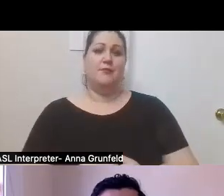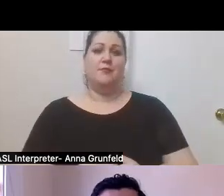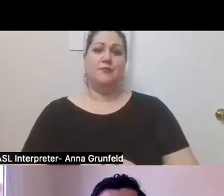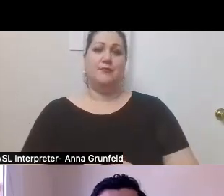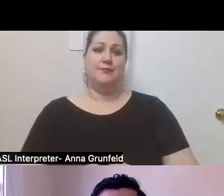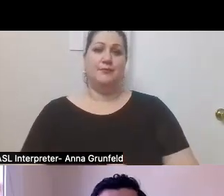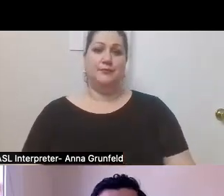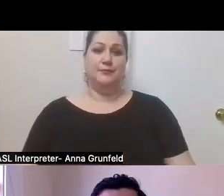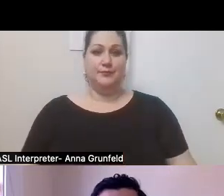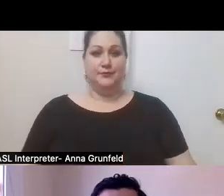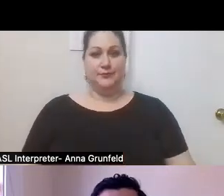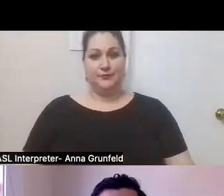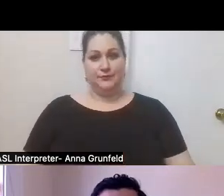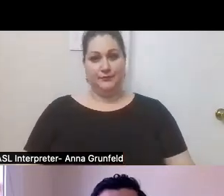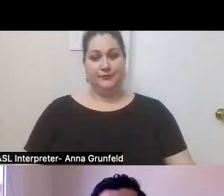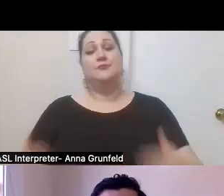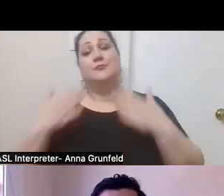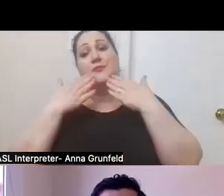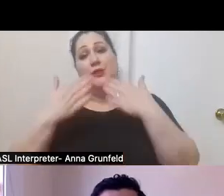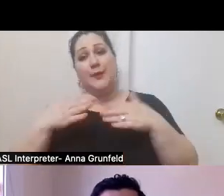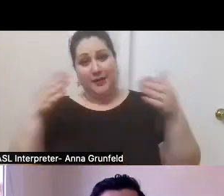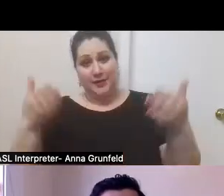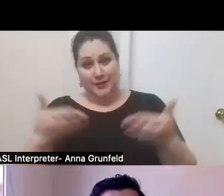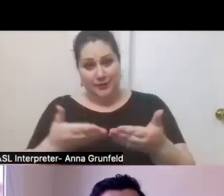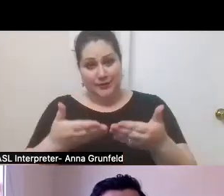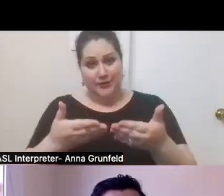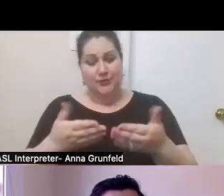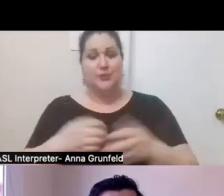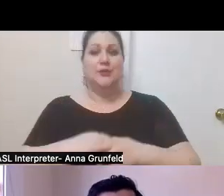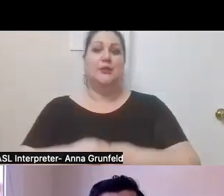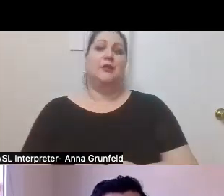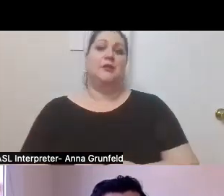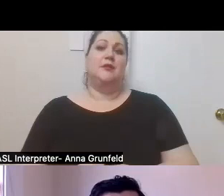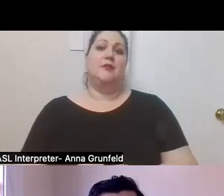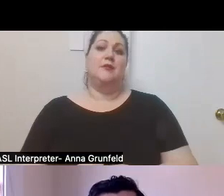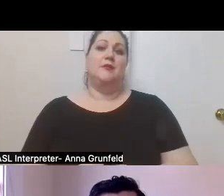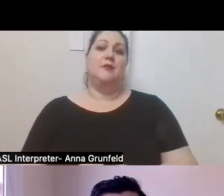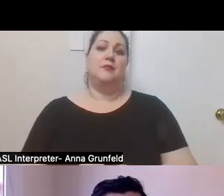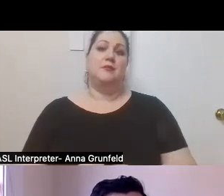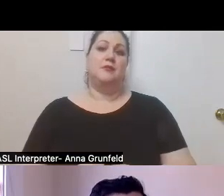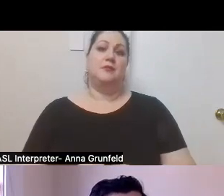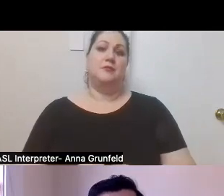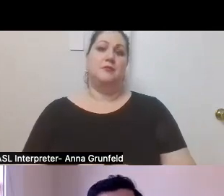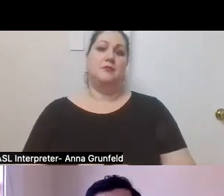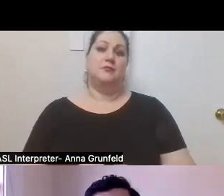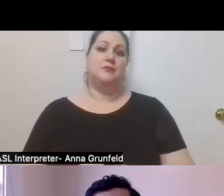So thank you for the introduction Natalie, it was a really great opportunity and privilege